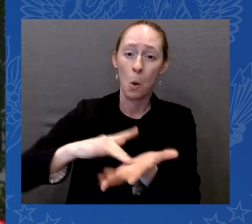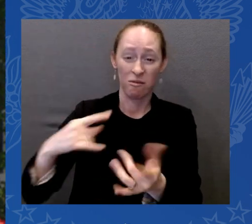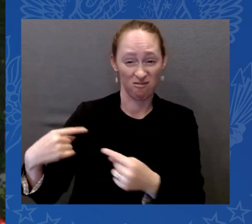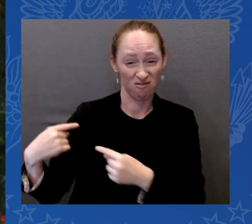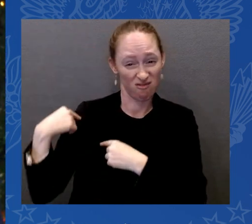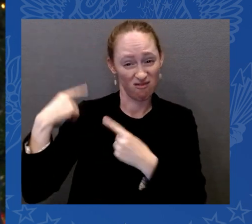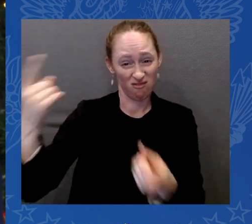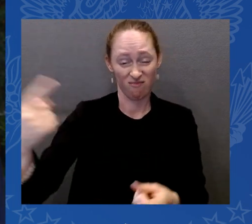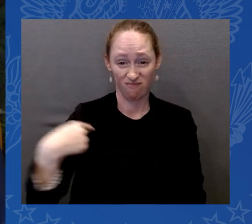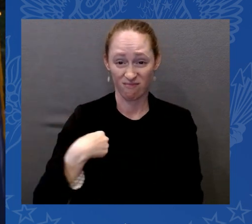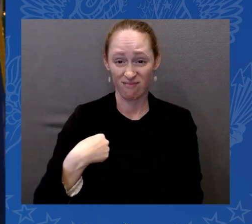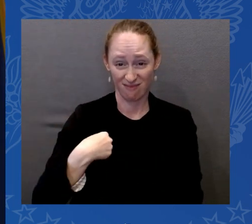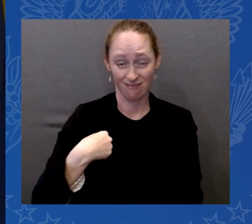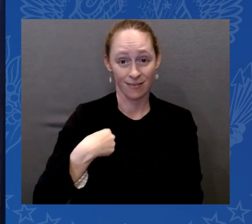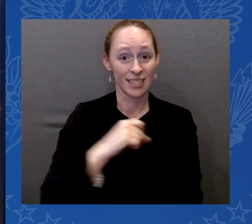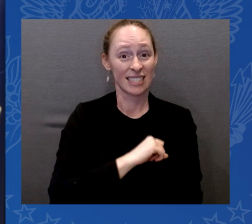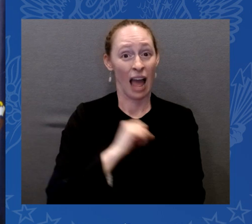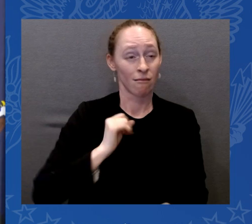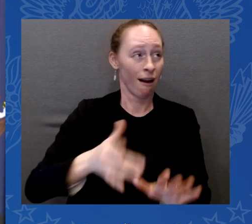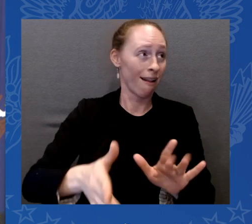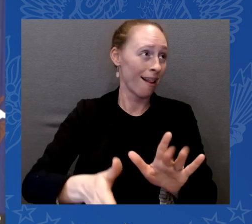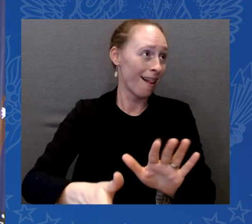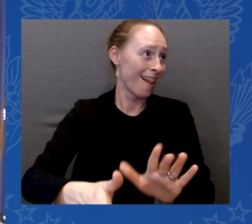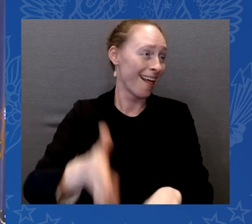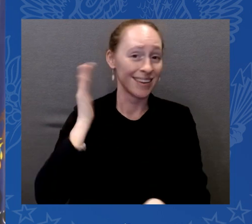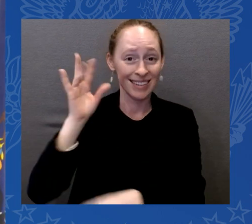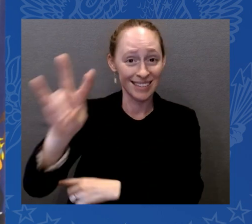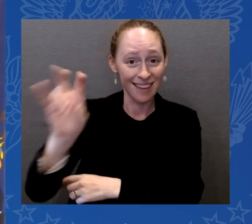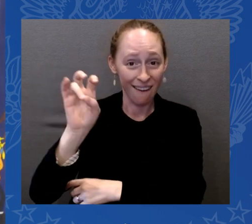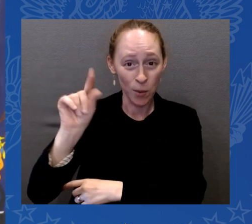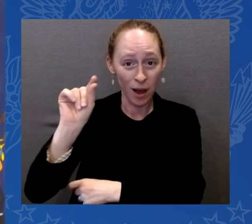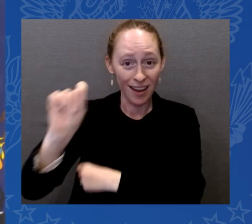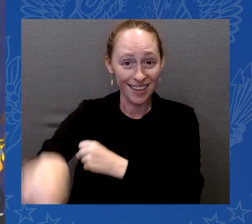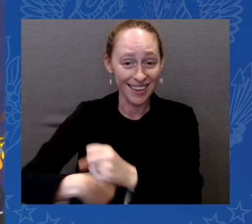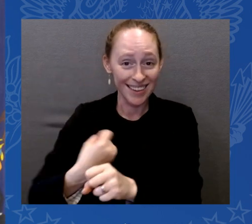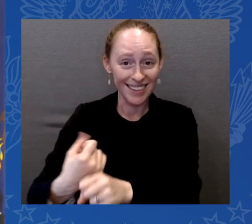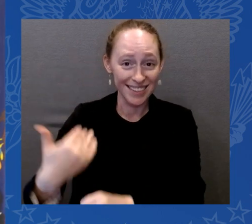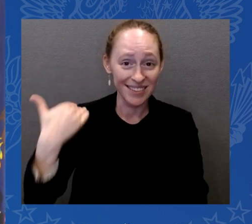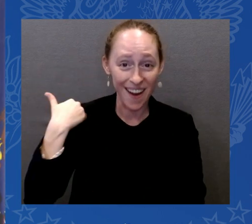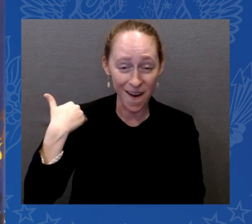I'm serious. Think about it. Let's be honest: Passing this law wasn't easy.